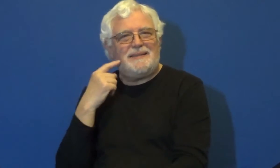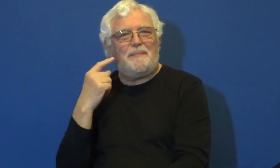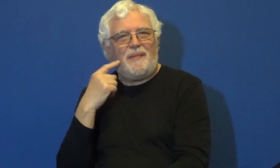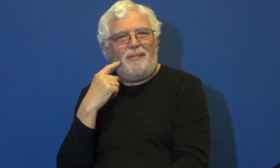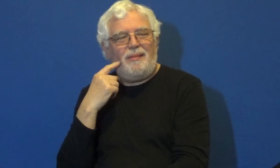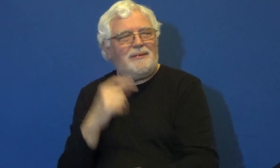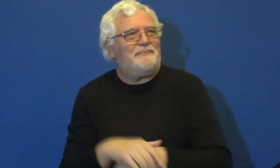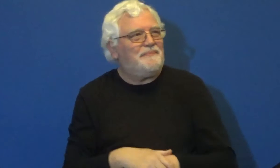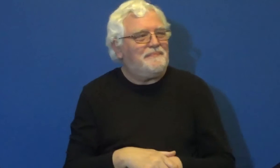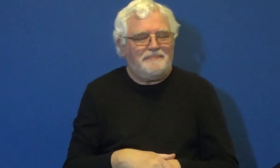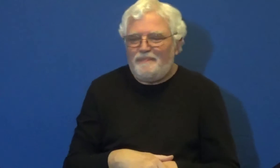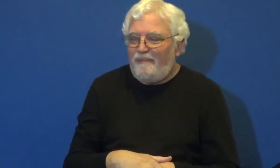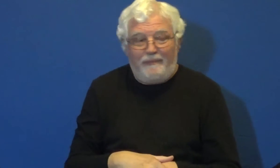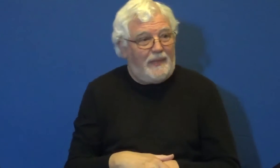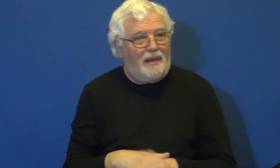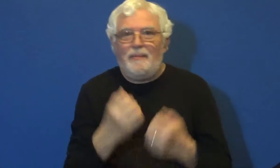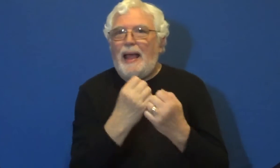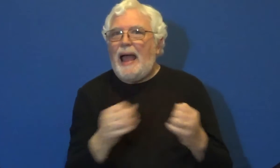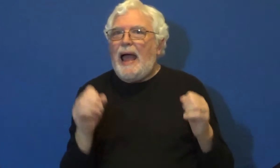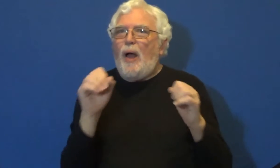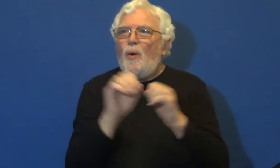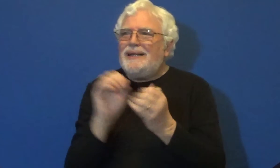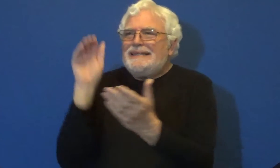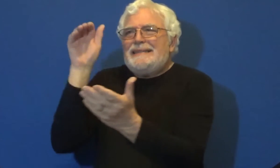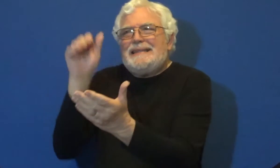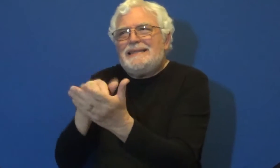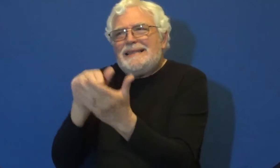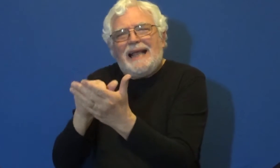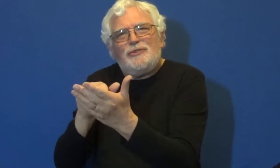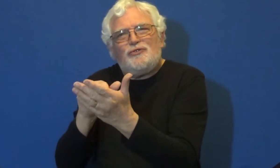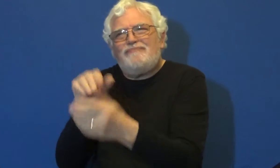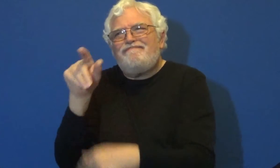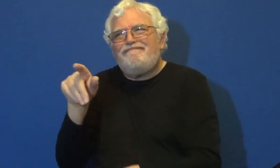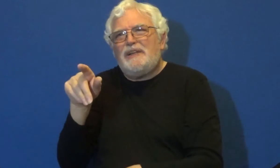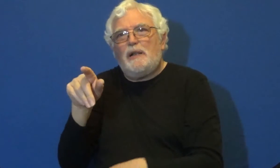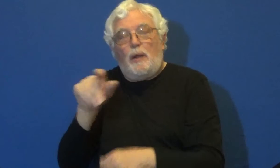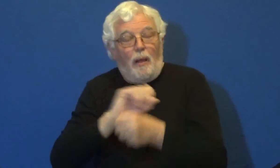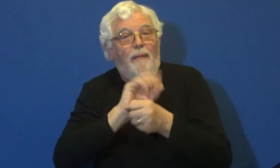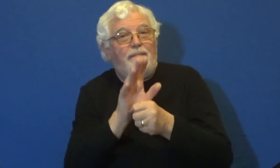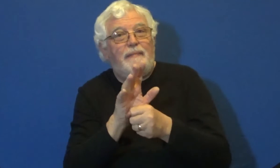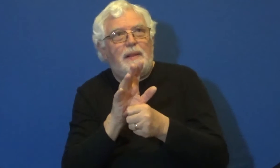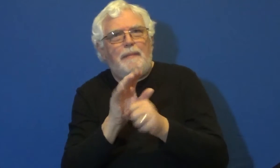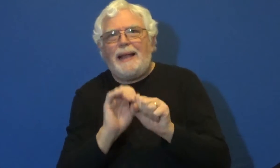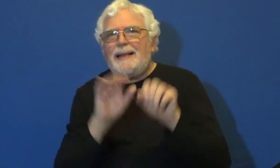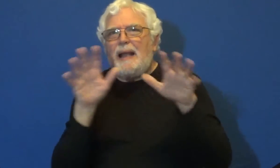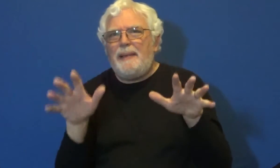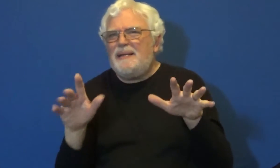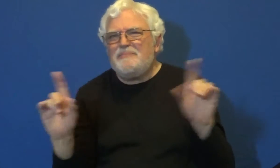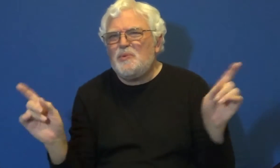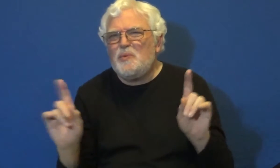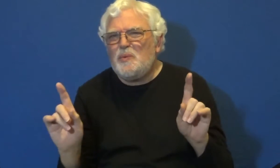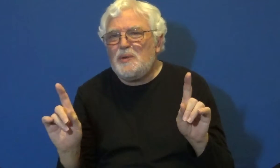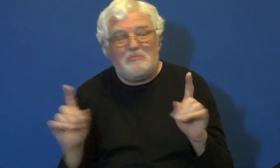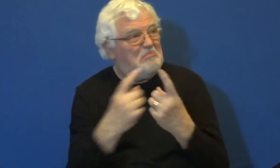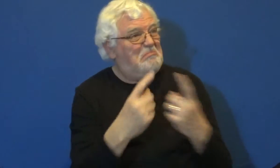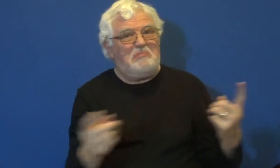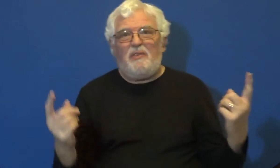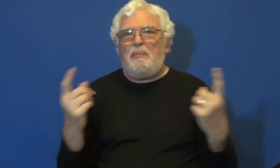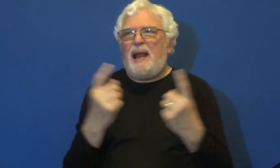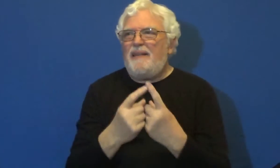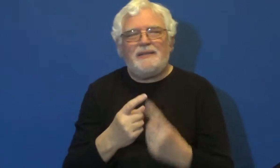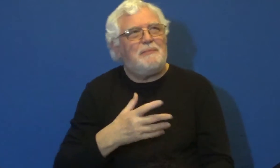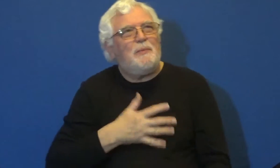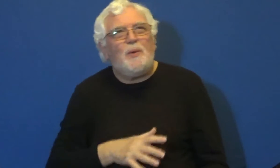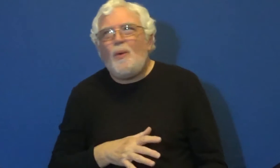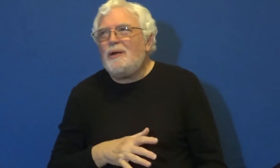In relation to our destination endpoint for the pandemic, for many of us it is for "normal" life